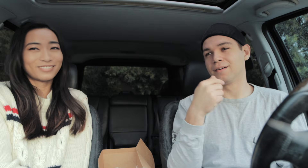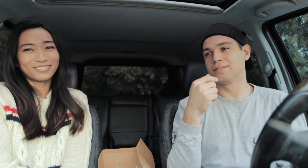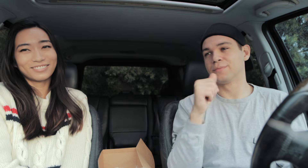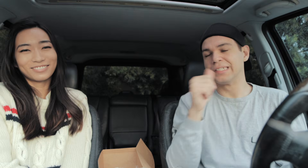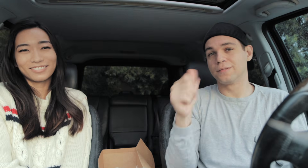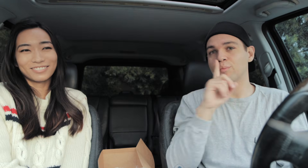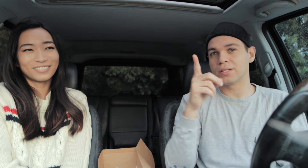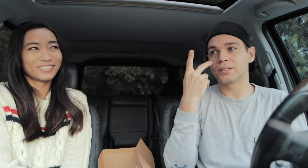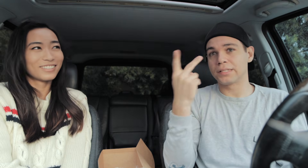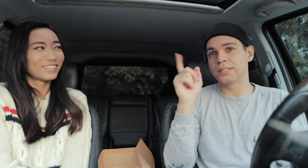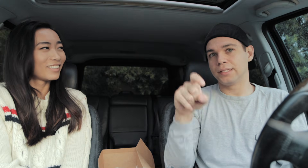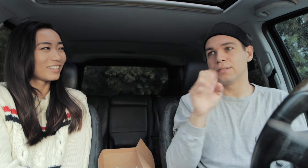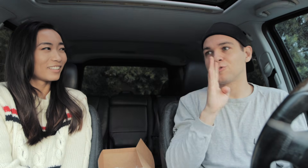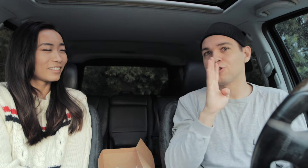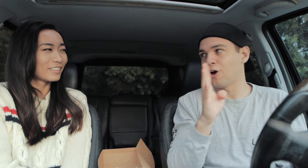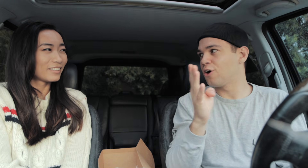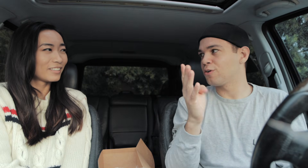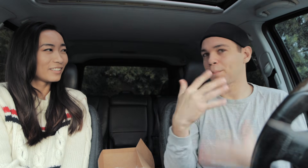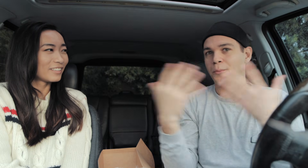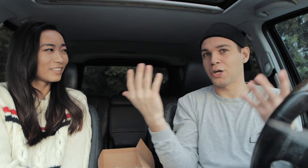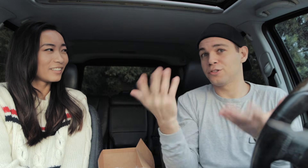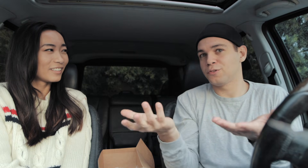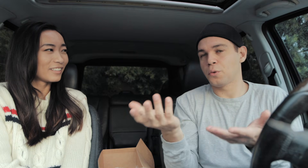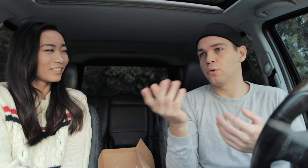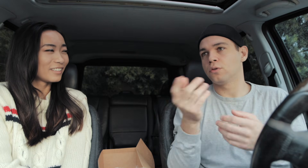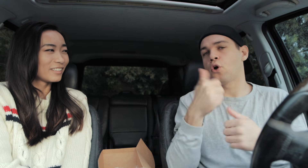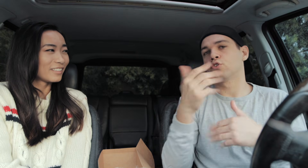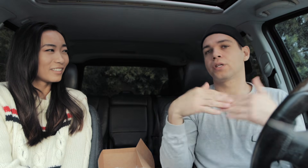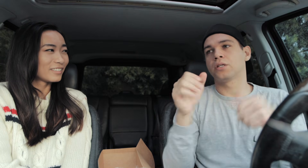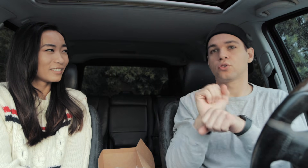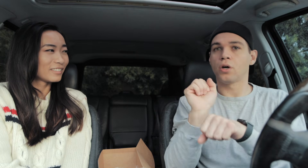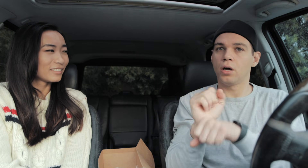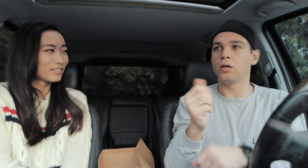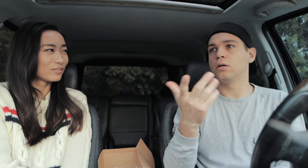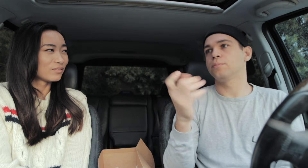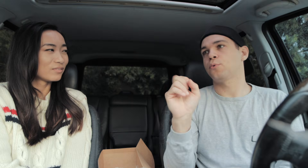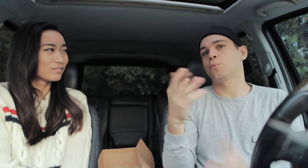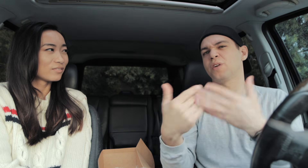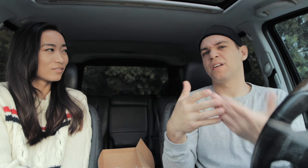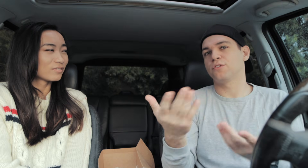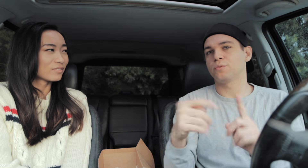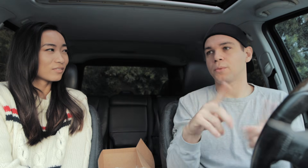so I didn't see the need to talk much other than at my job, or whatever